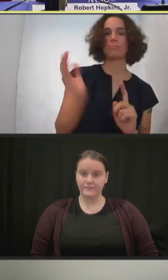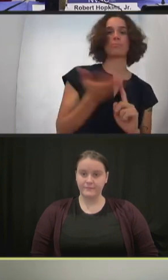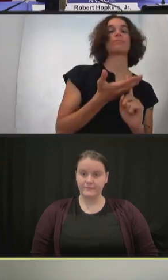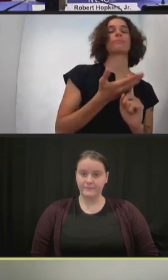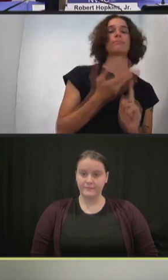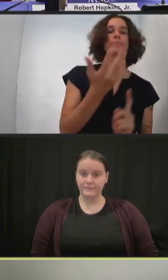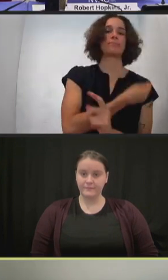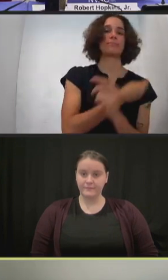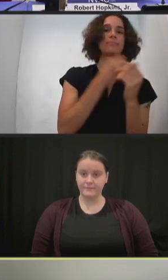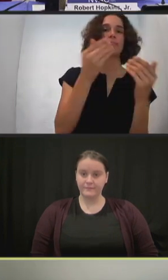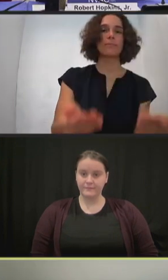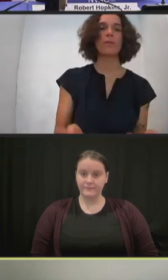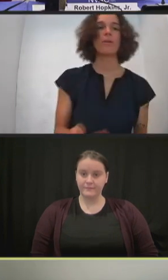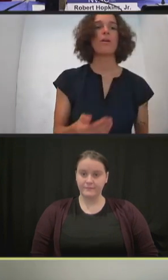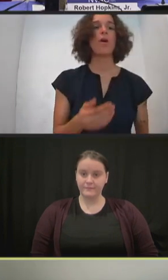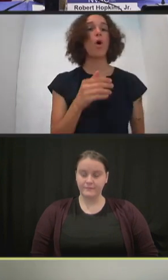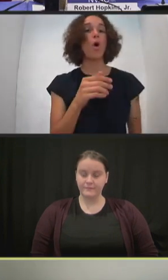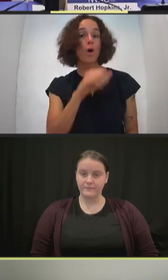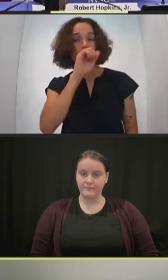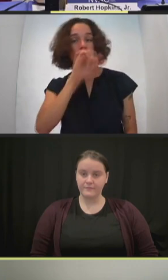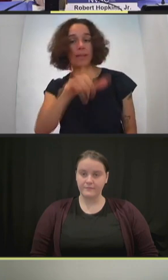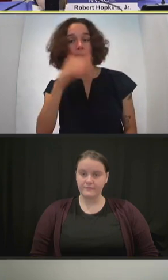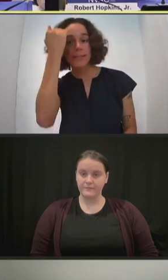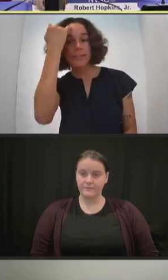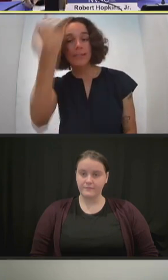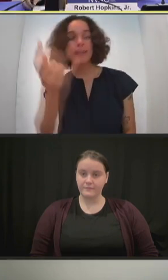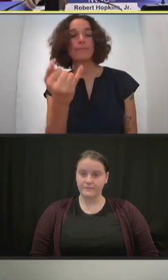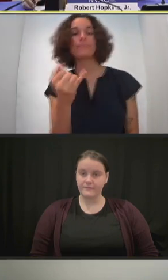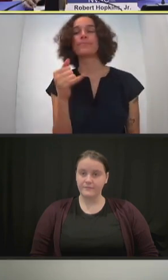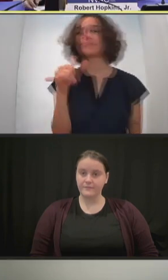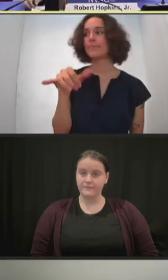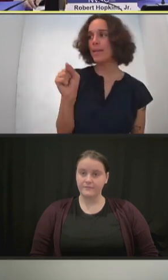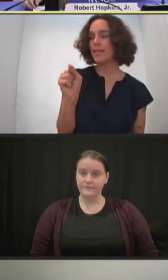May Malik: I love that idea. Yes.